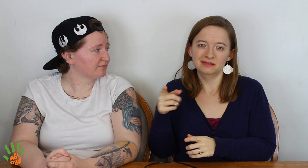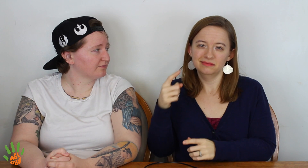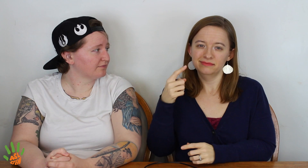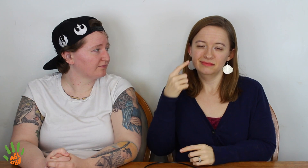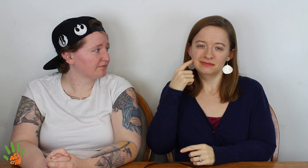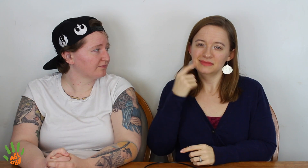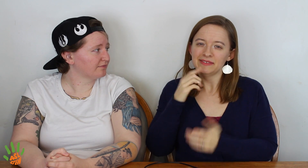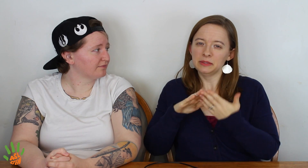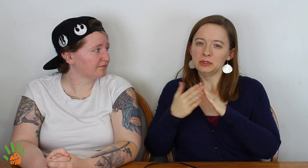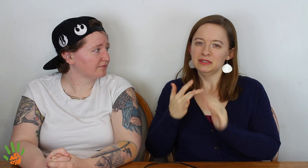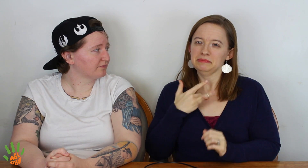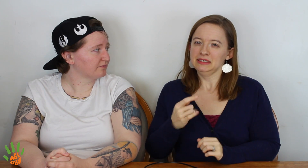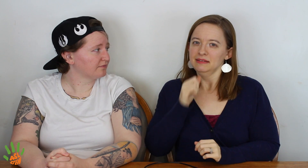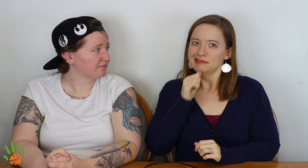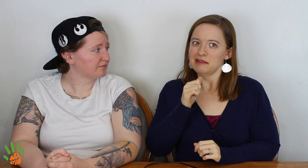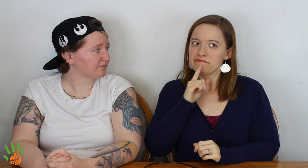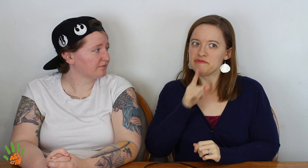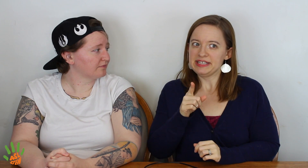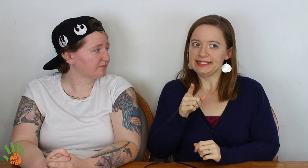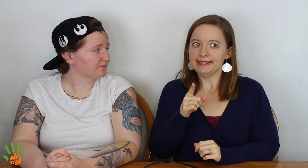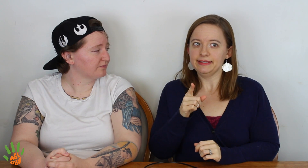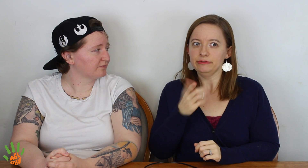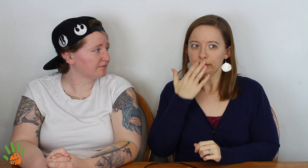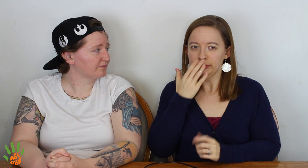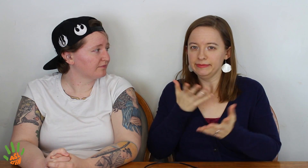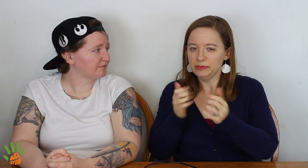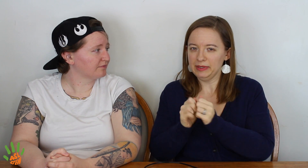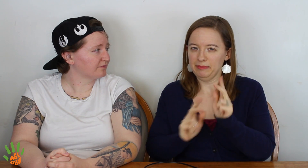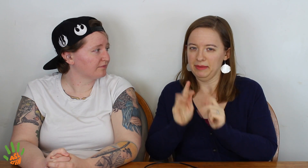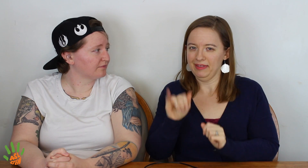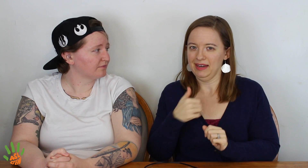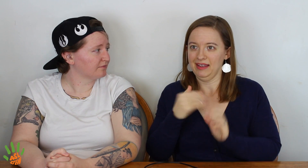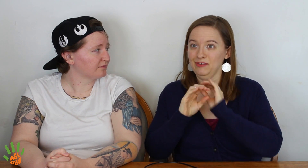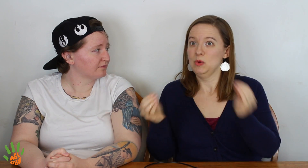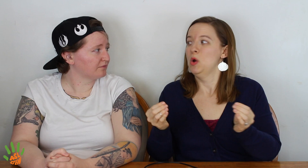Just because the Deaf community typically doesn't really work well with people like that.